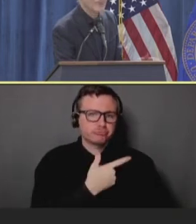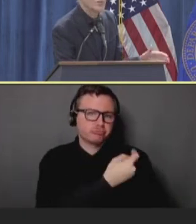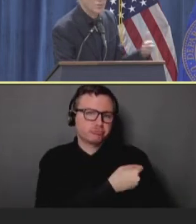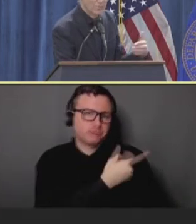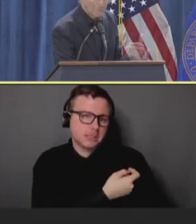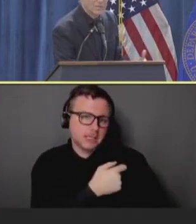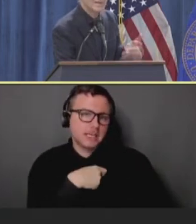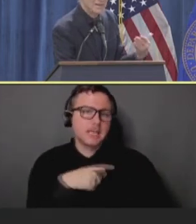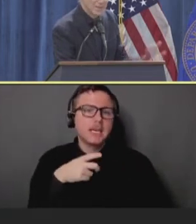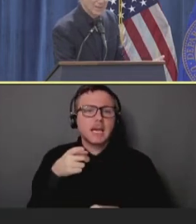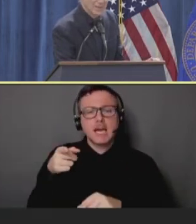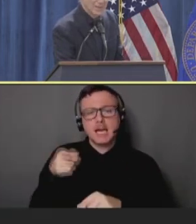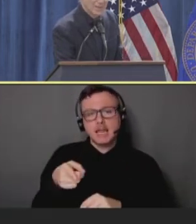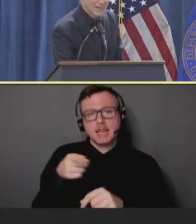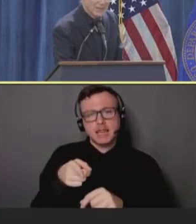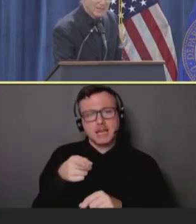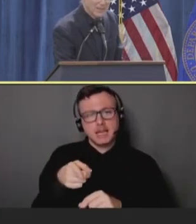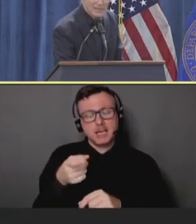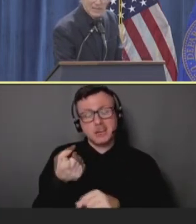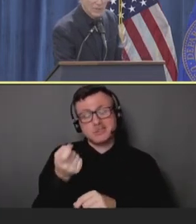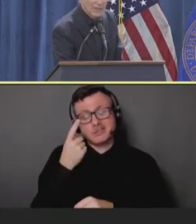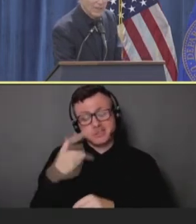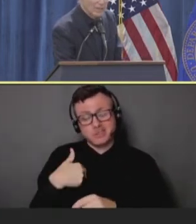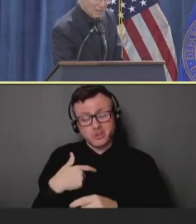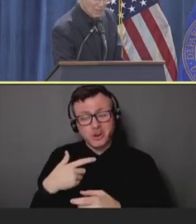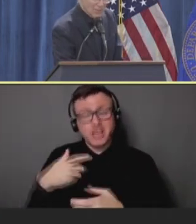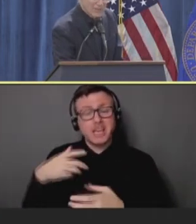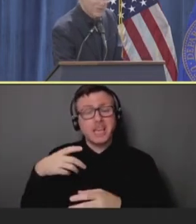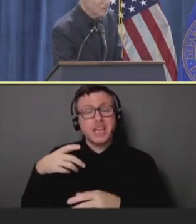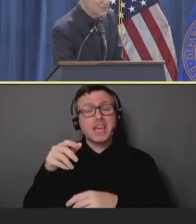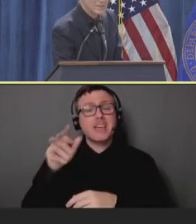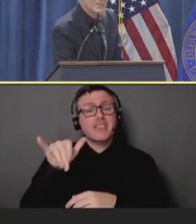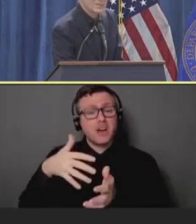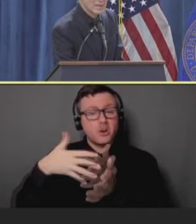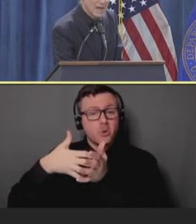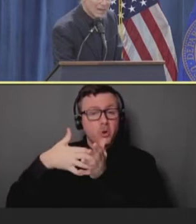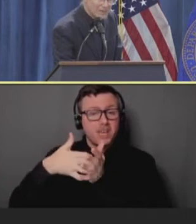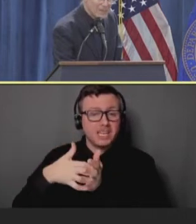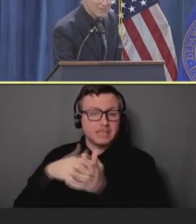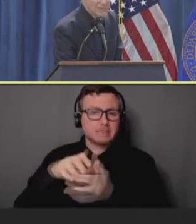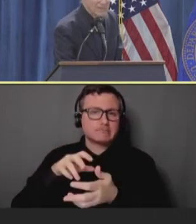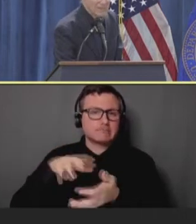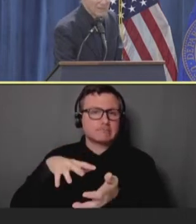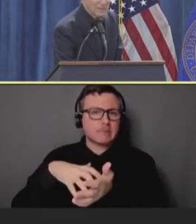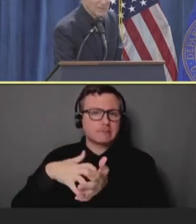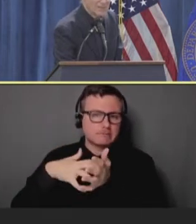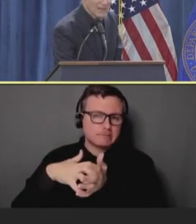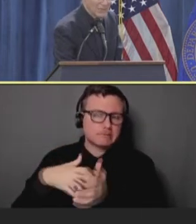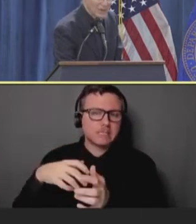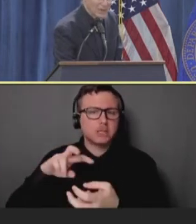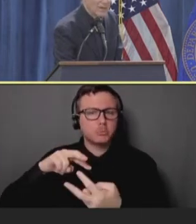to reverse the effects of the attenuating mutations. This is a common phenomenon. It's not rare.